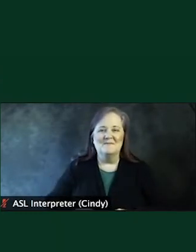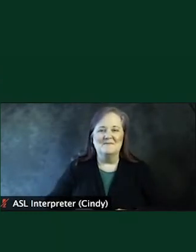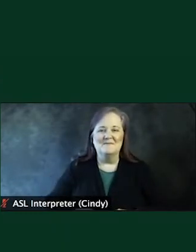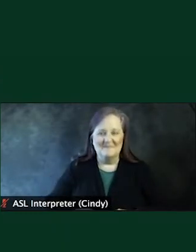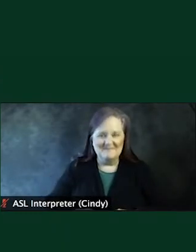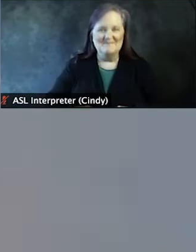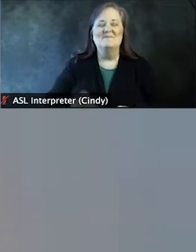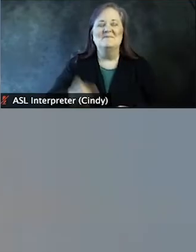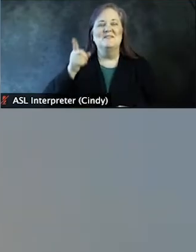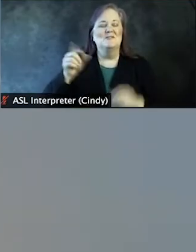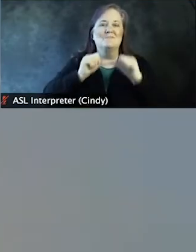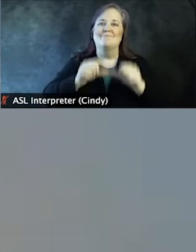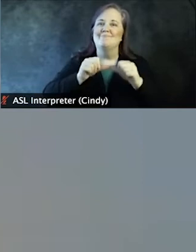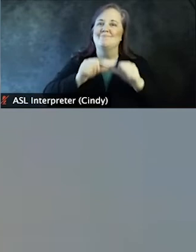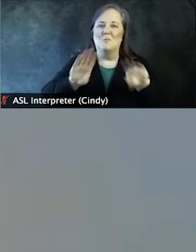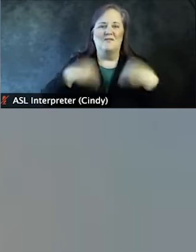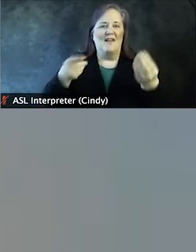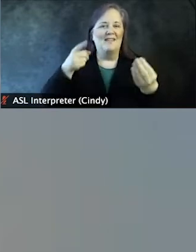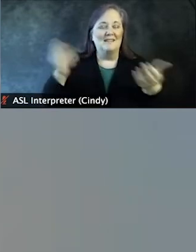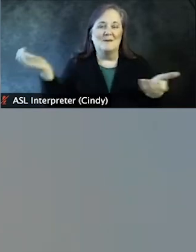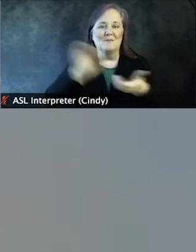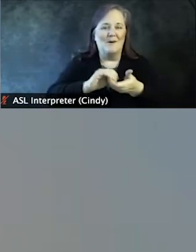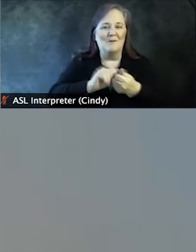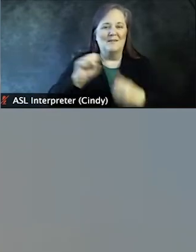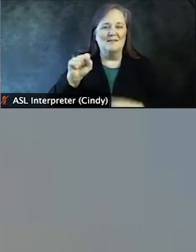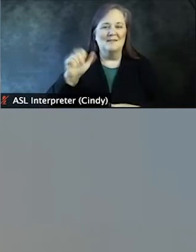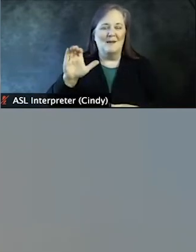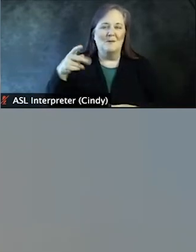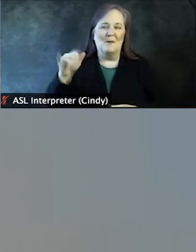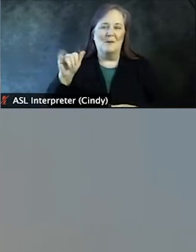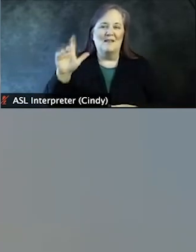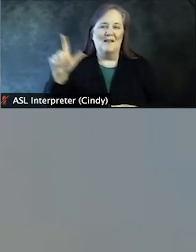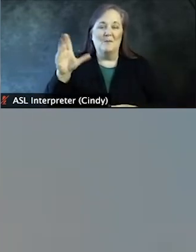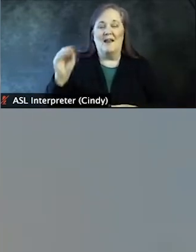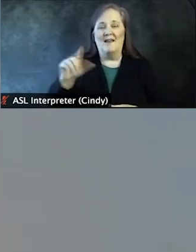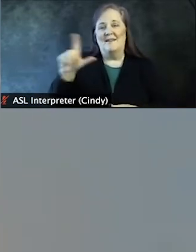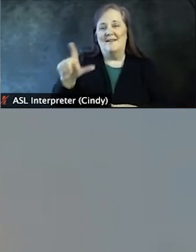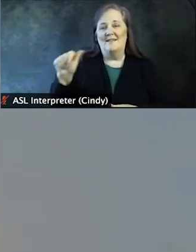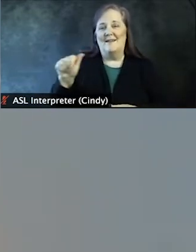for continuing to do this in partnership with the Sacramento Public Library